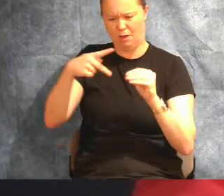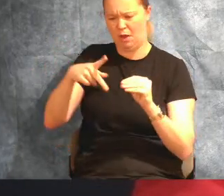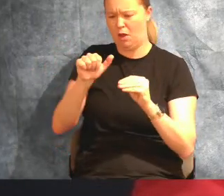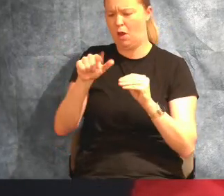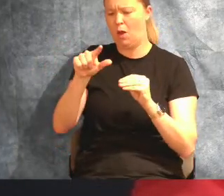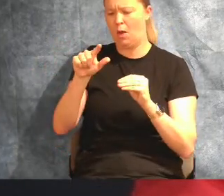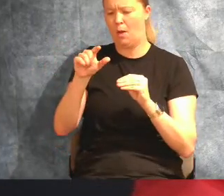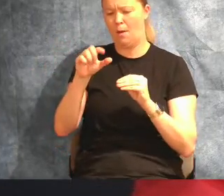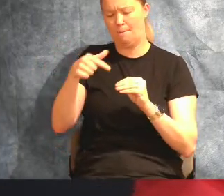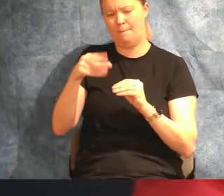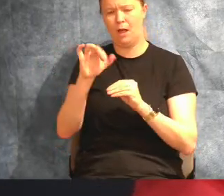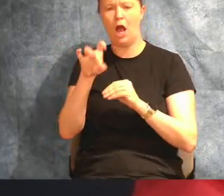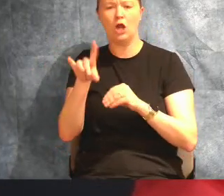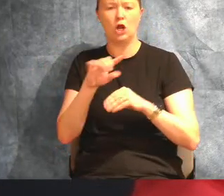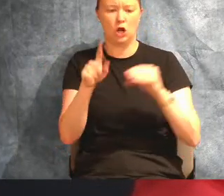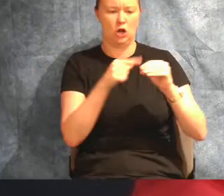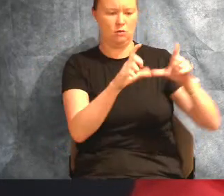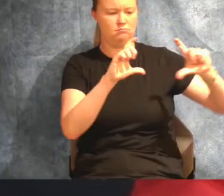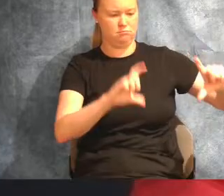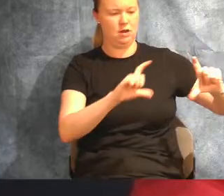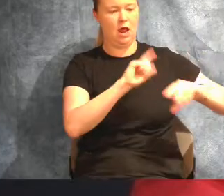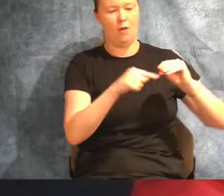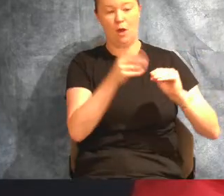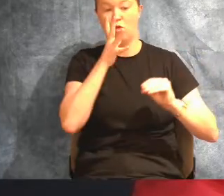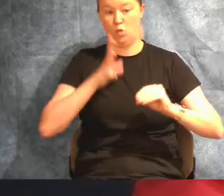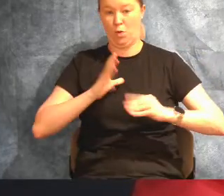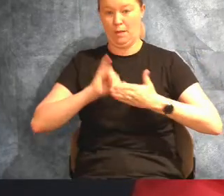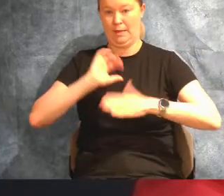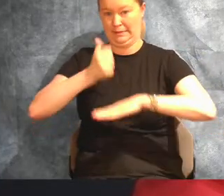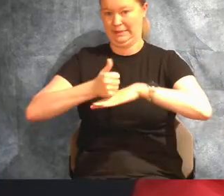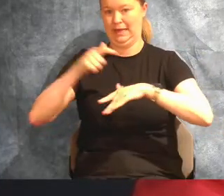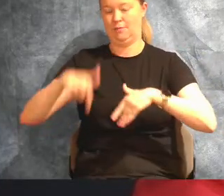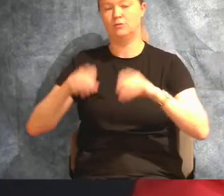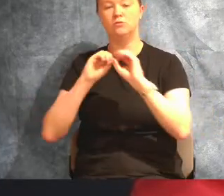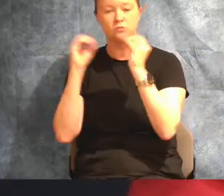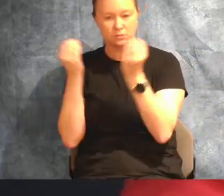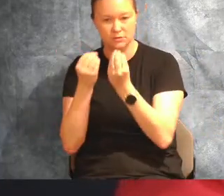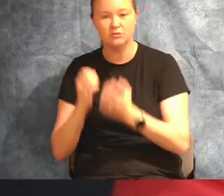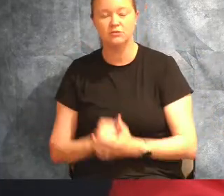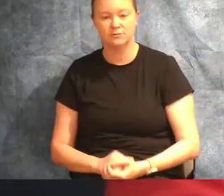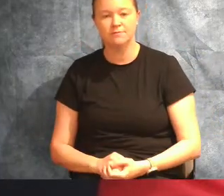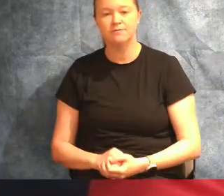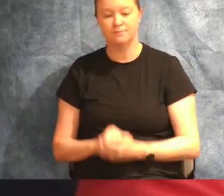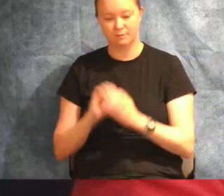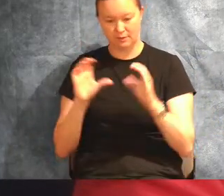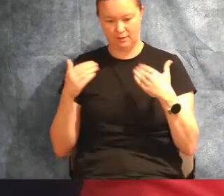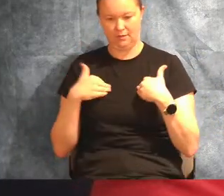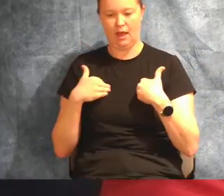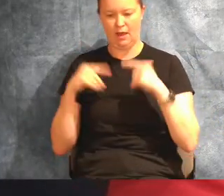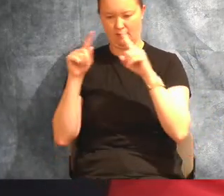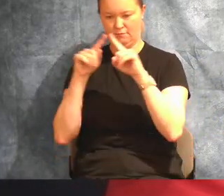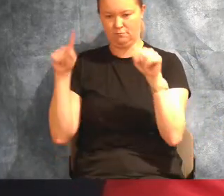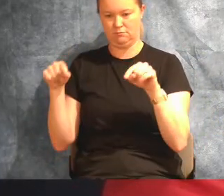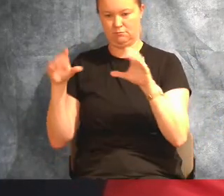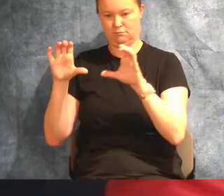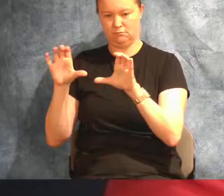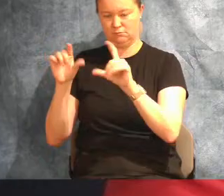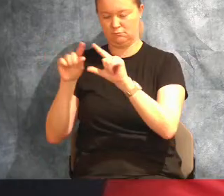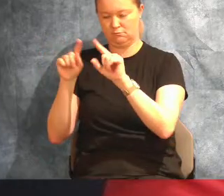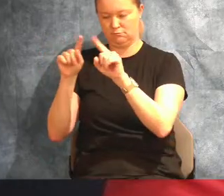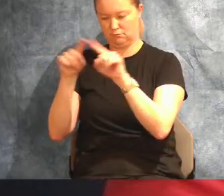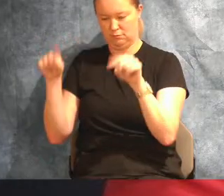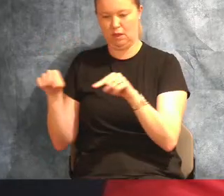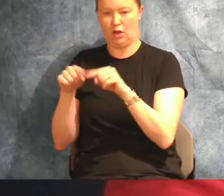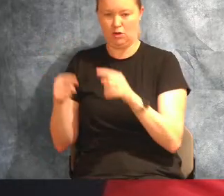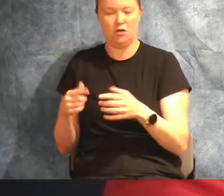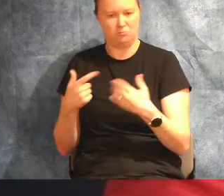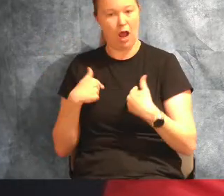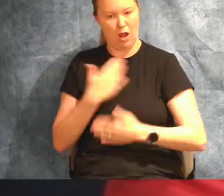women that founded this organization and they do have a placard and I appreciate it but the